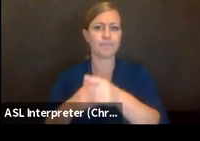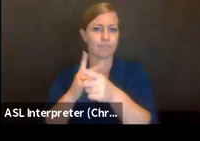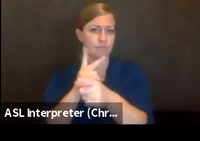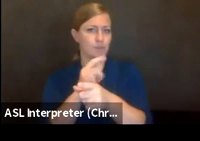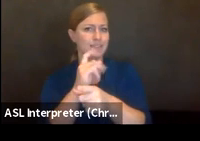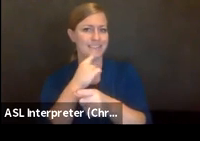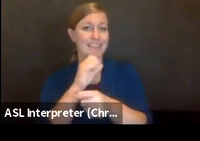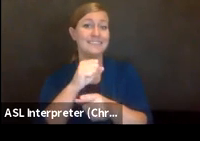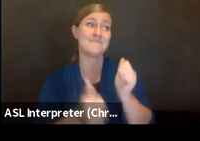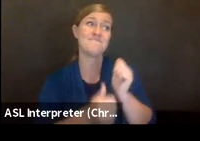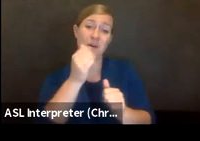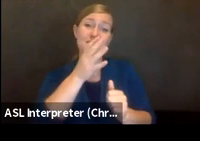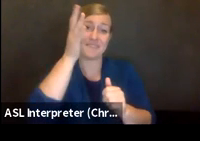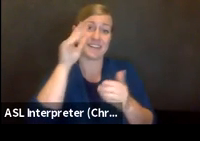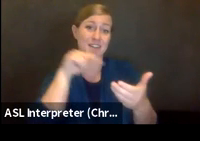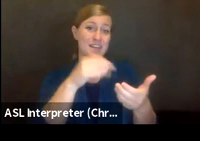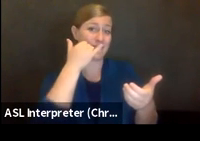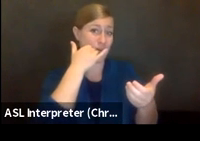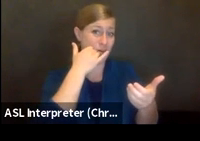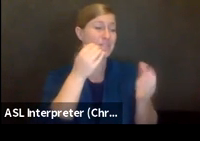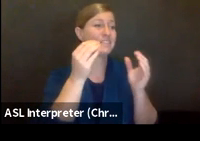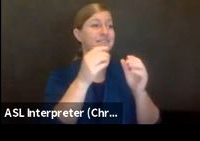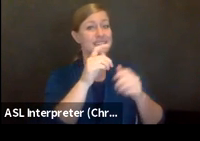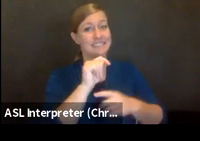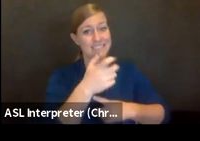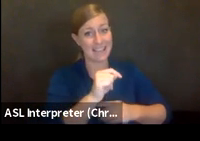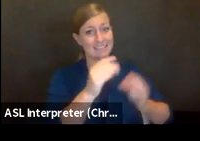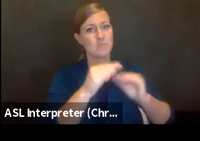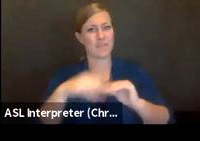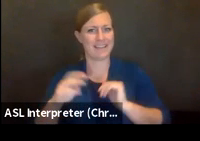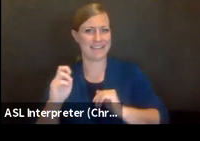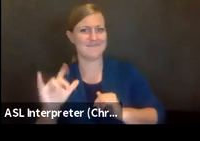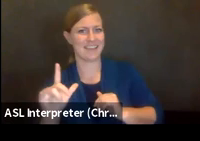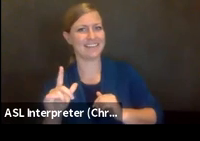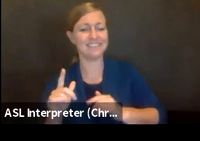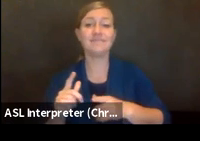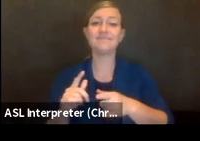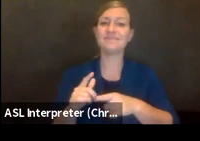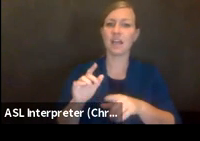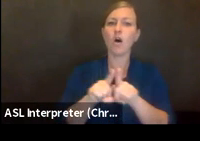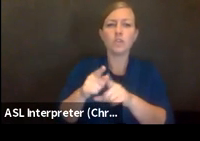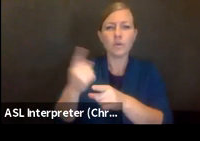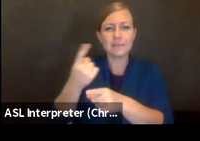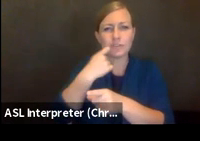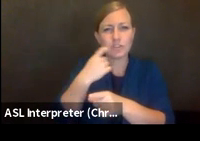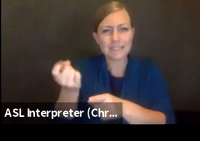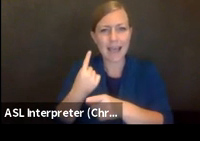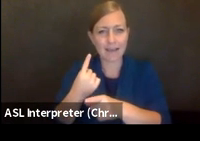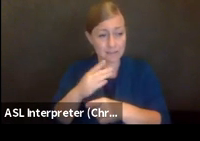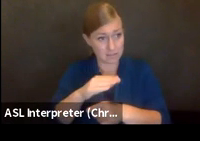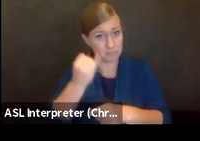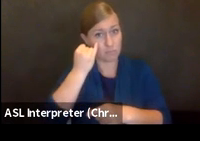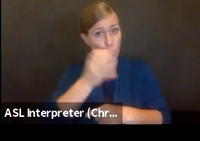Kristina Wambold: Are on their phone and text more than they are email as you finish up this there was a question about if a parent has more than one student